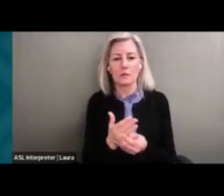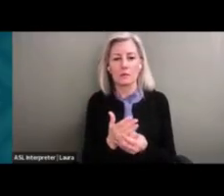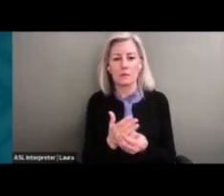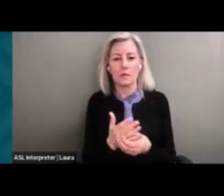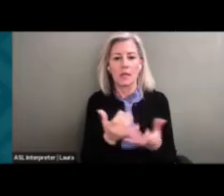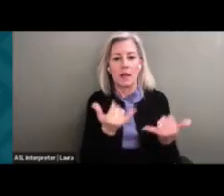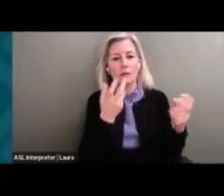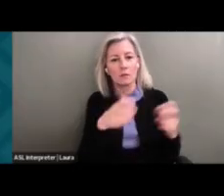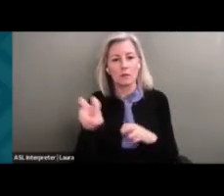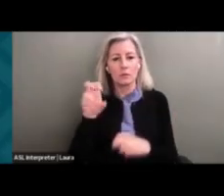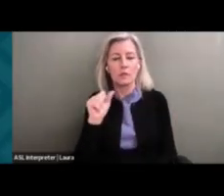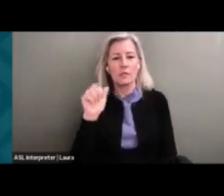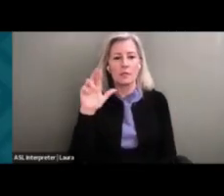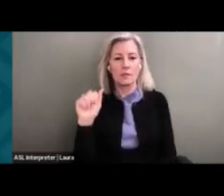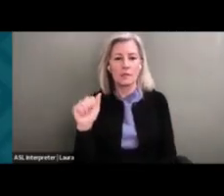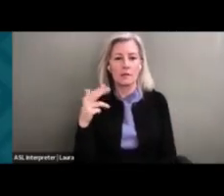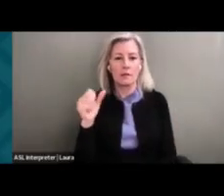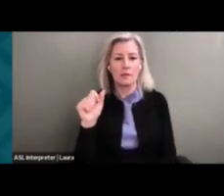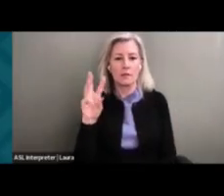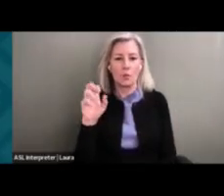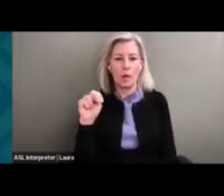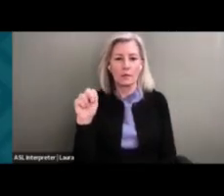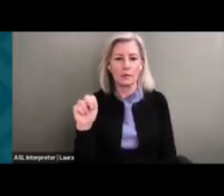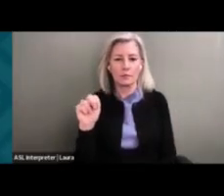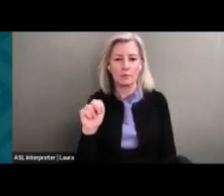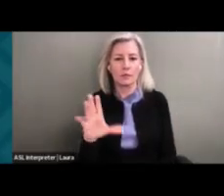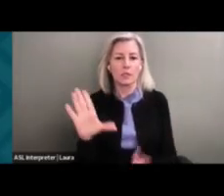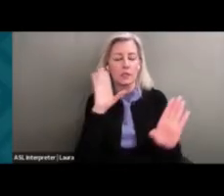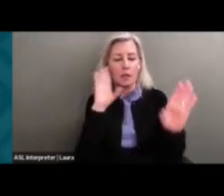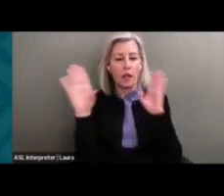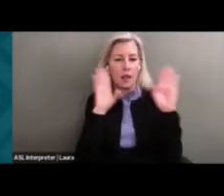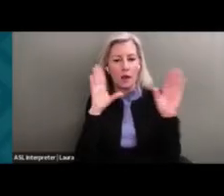KATE BRADY: Thank you, Allison,